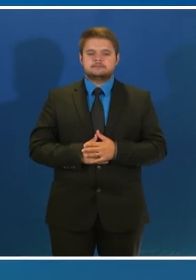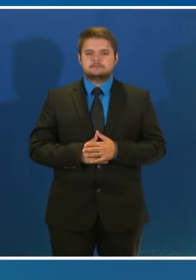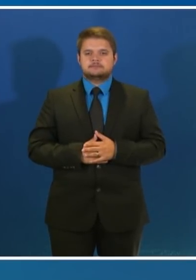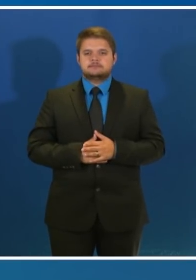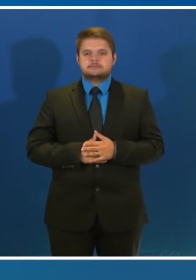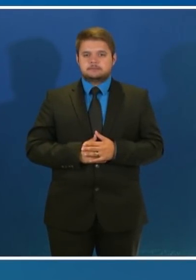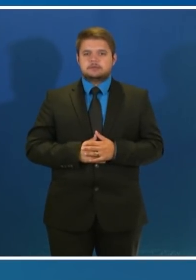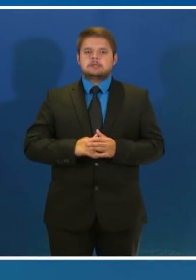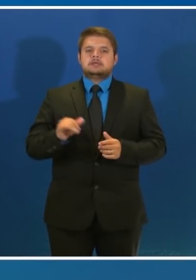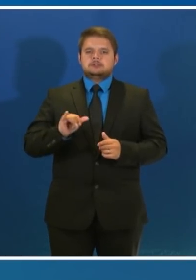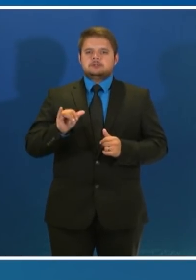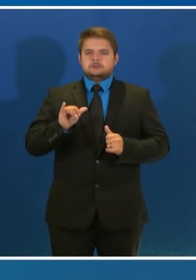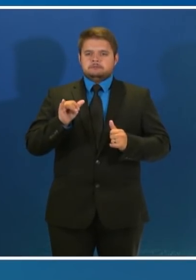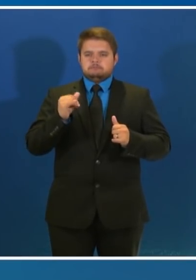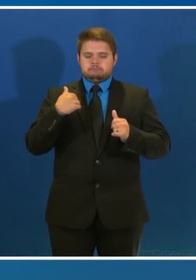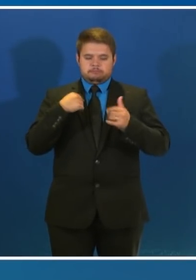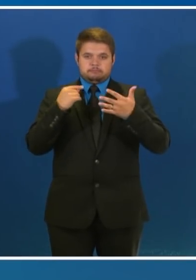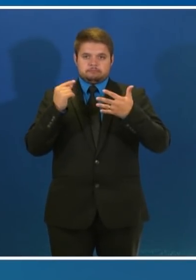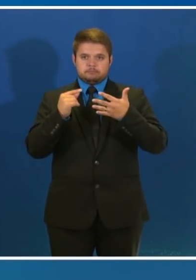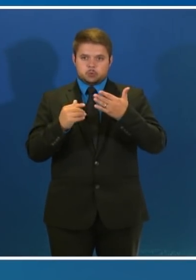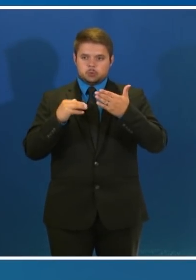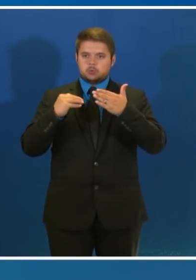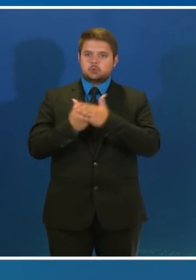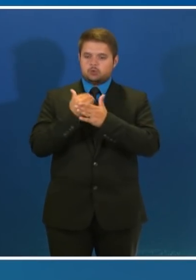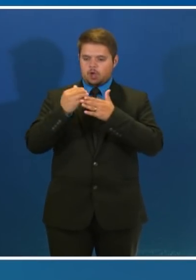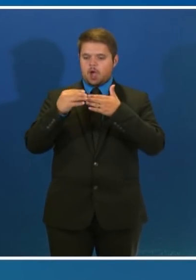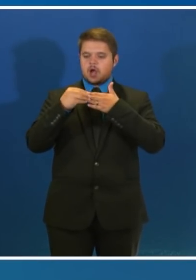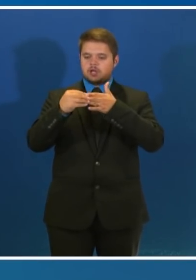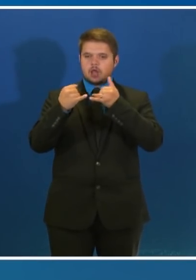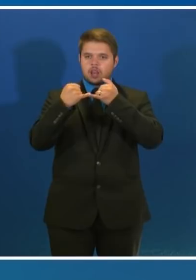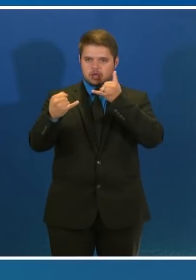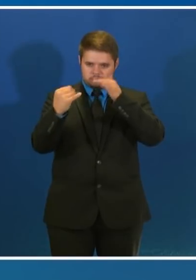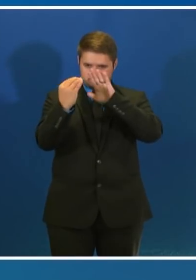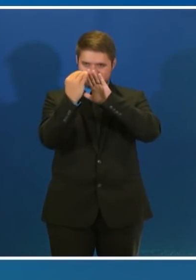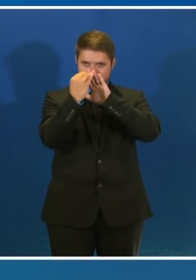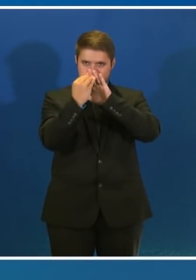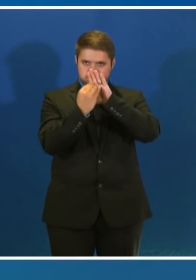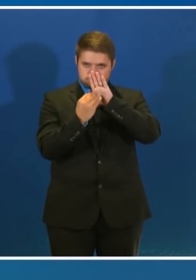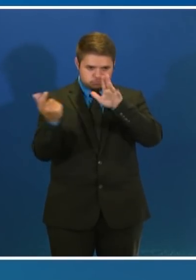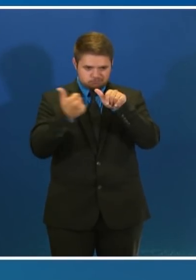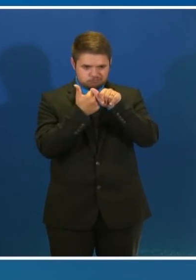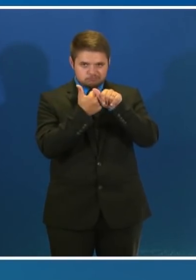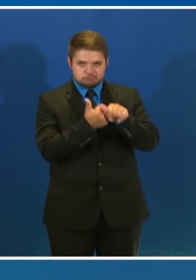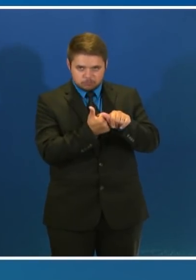and funerals allowing receptions to resume as long as they meet specific requirements.